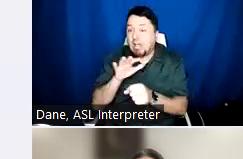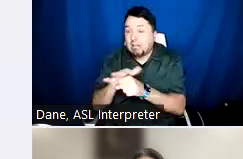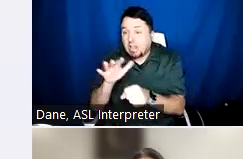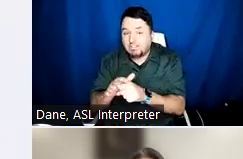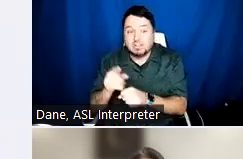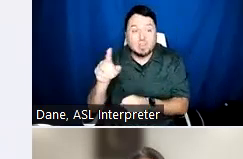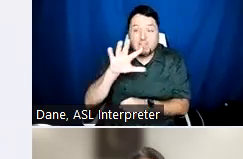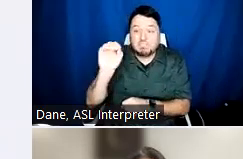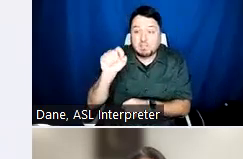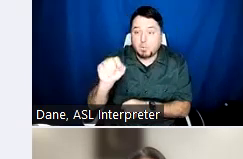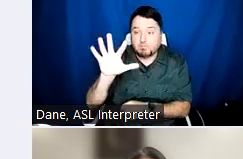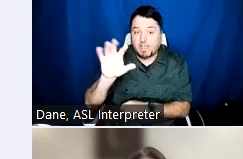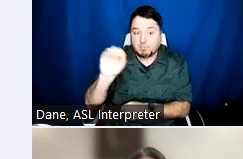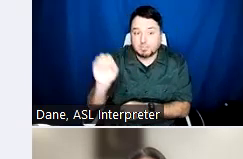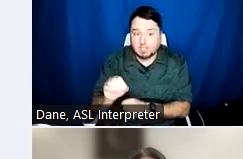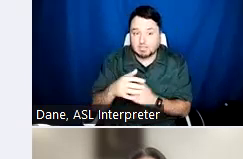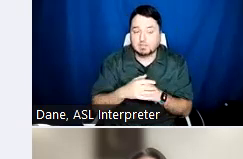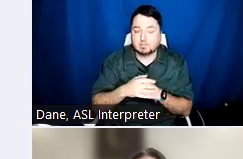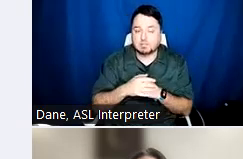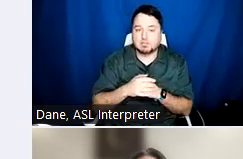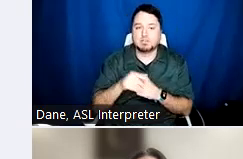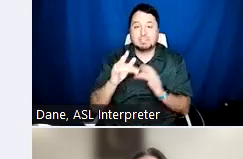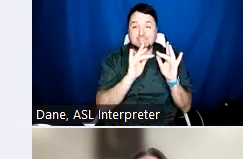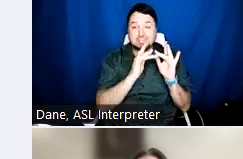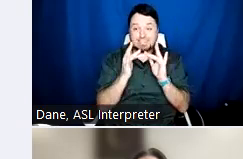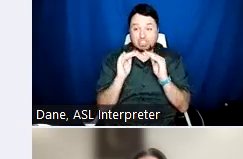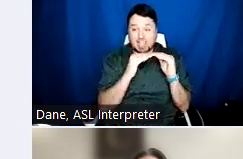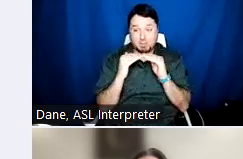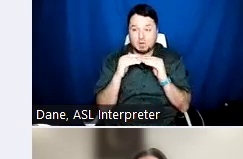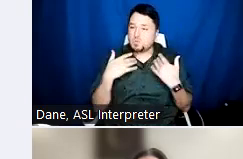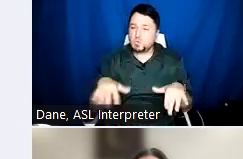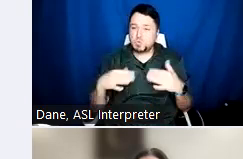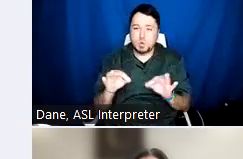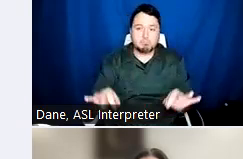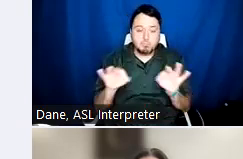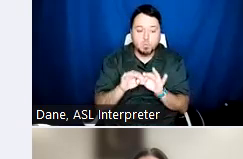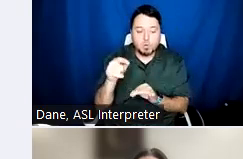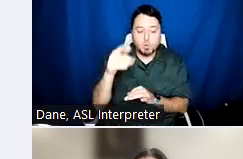This digital equity piece is really important because it relates to accessing services.